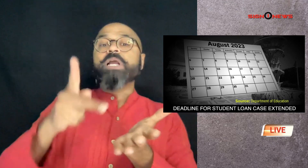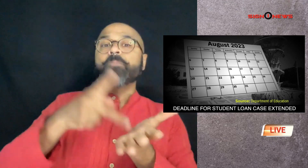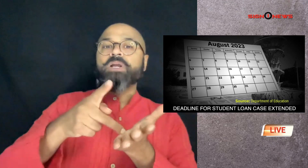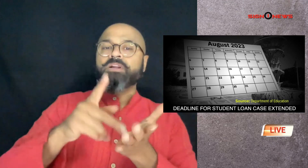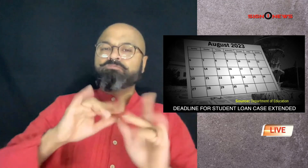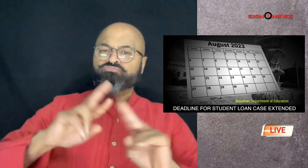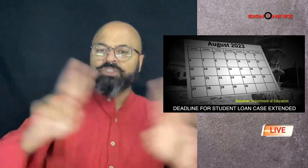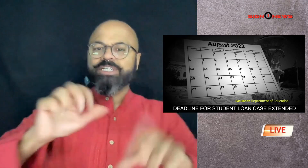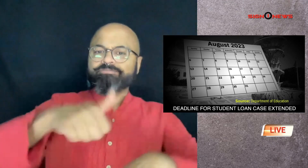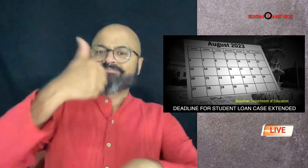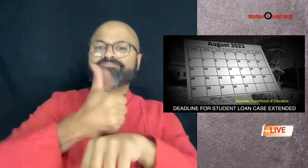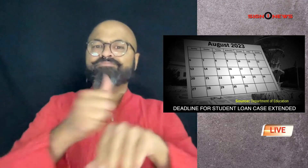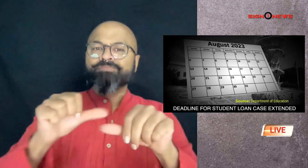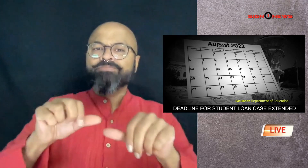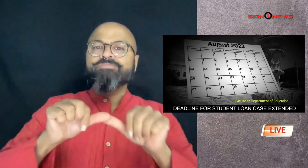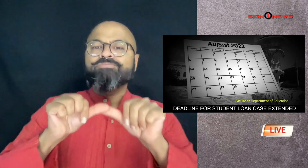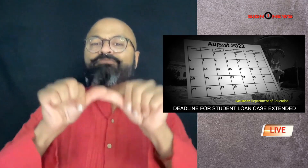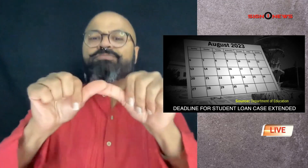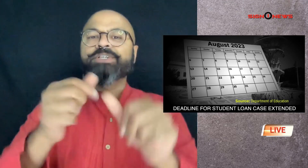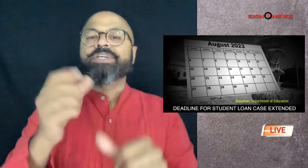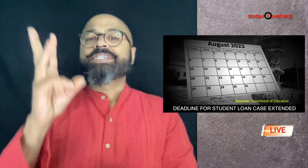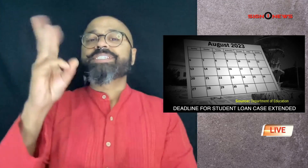payments are set to resume 60 days later